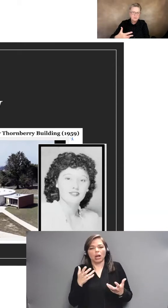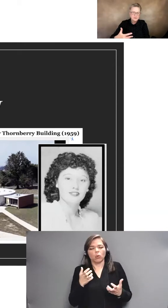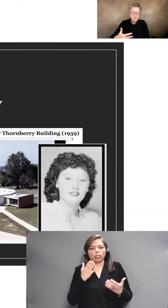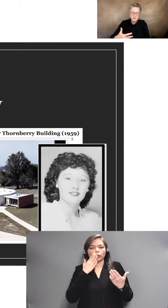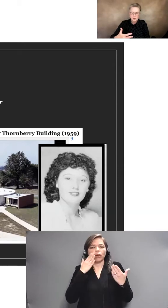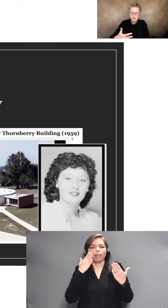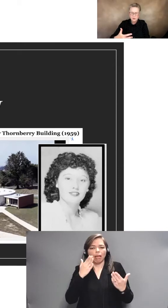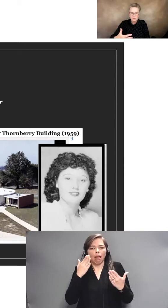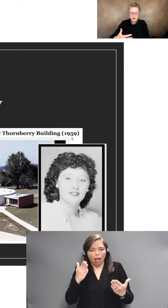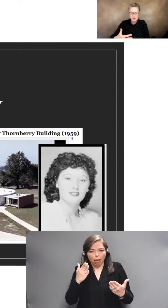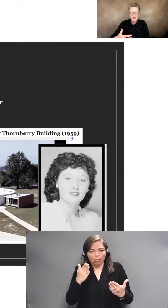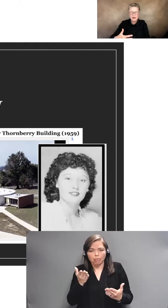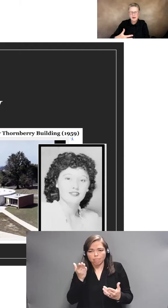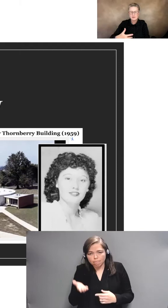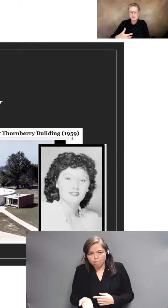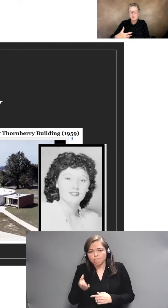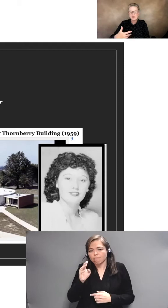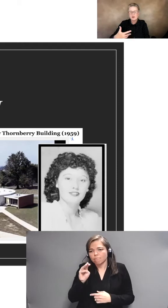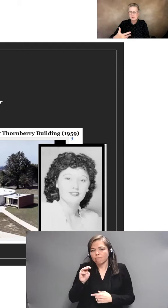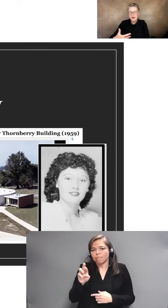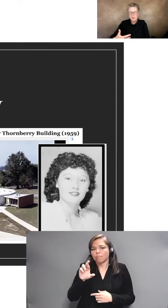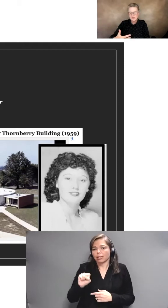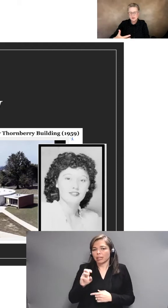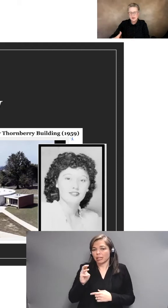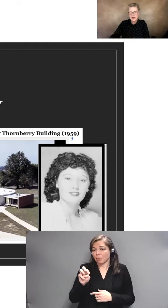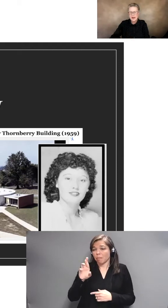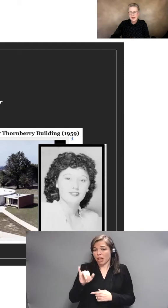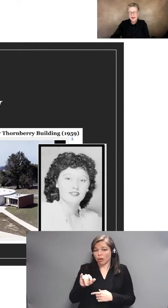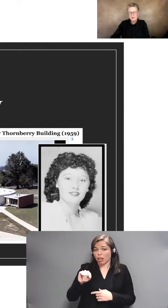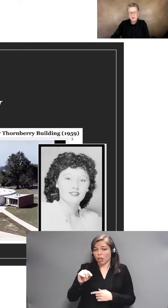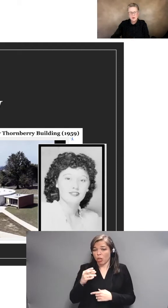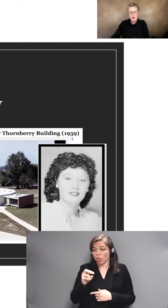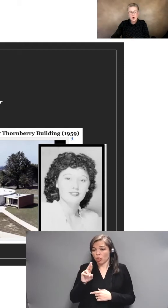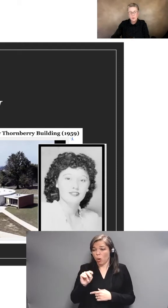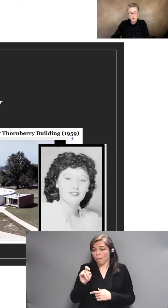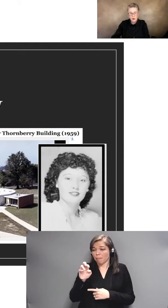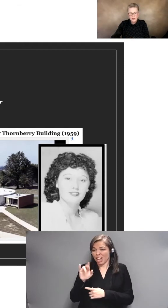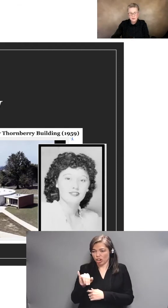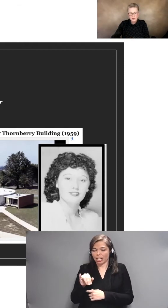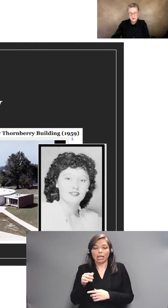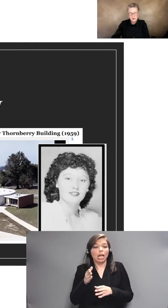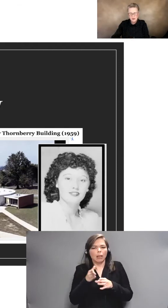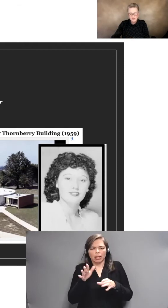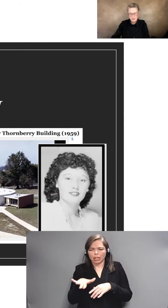Mrs. Mary Thornberry, they were neighbors and Homer is her son